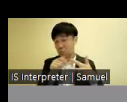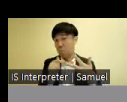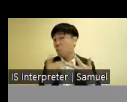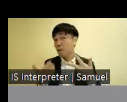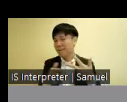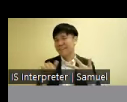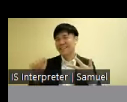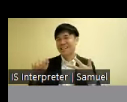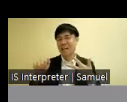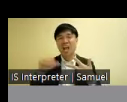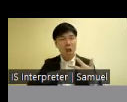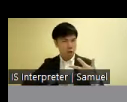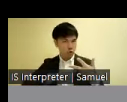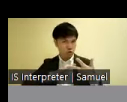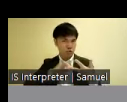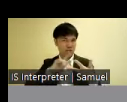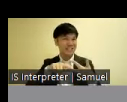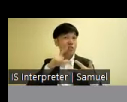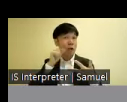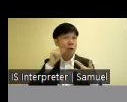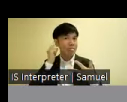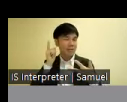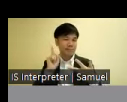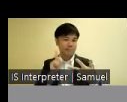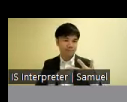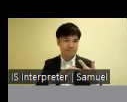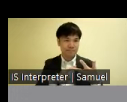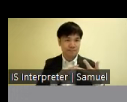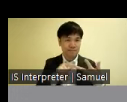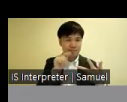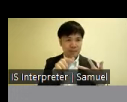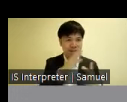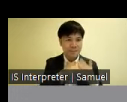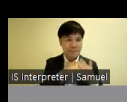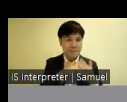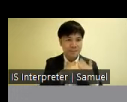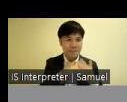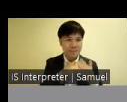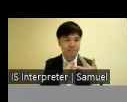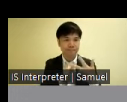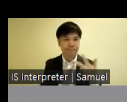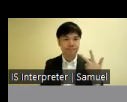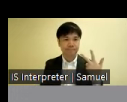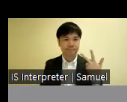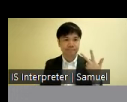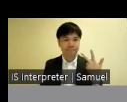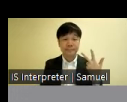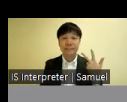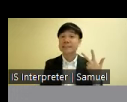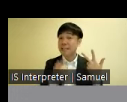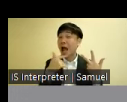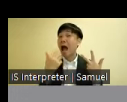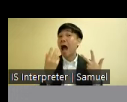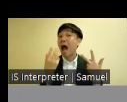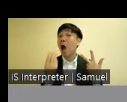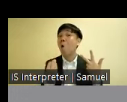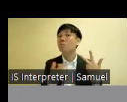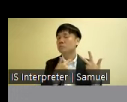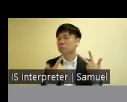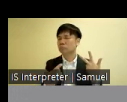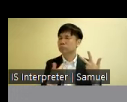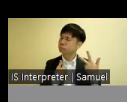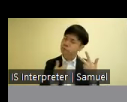There is nothing more about how these pledges supporting more entity the Rights of Persons